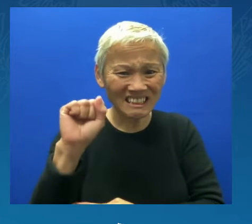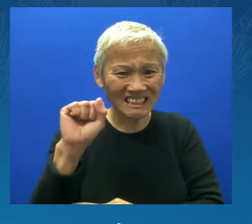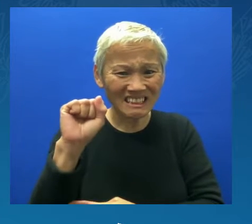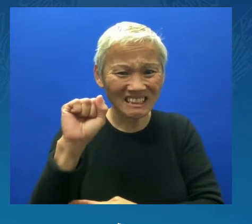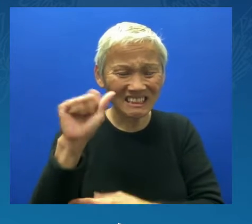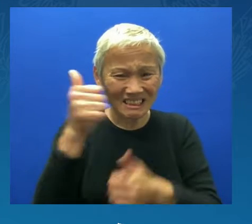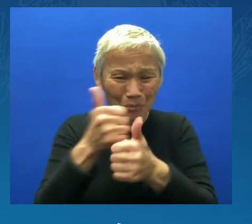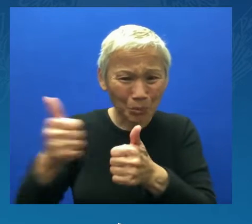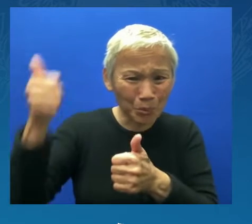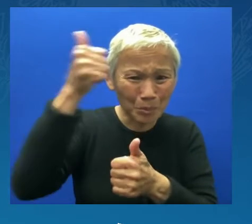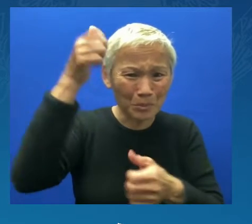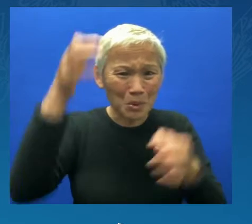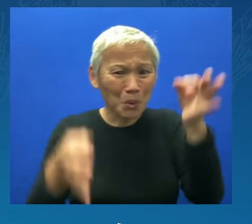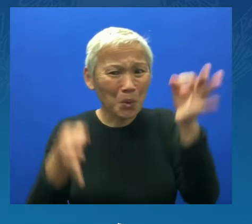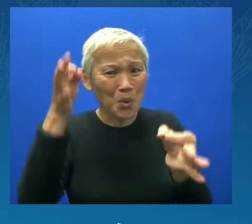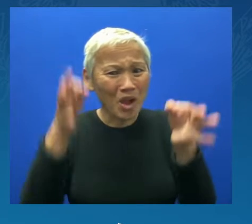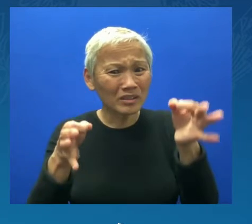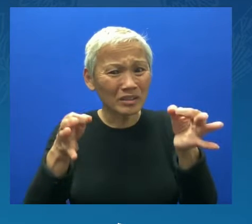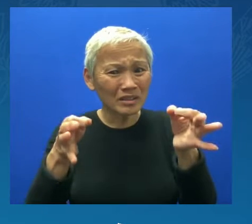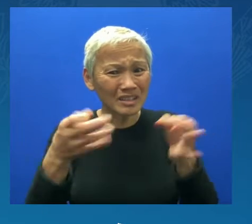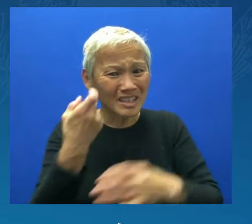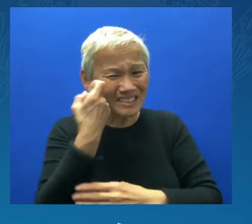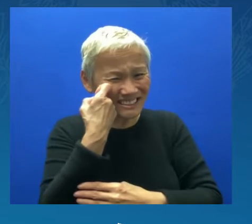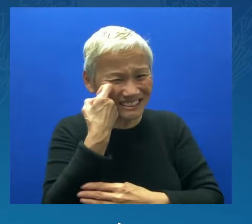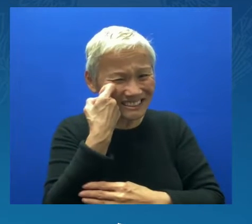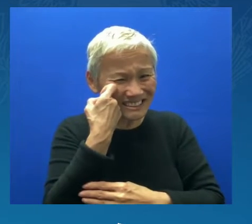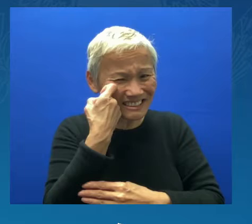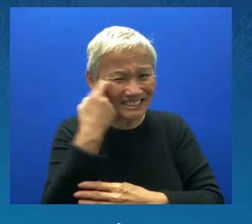just took a constitutional right,